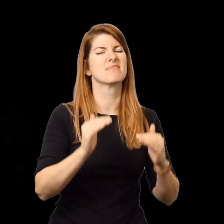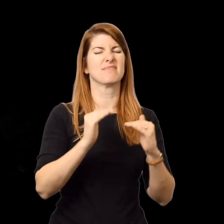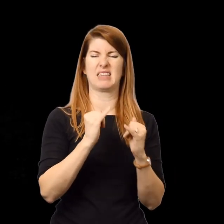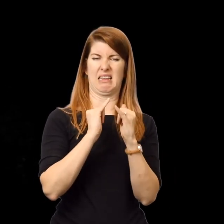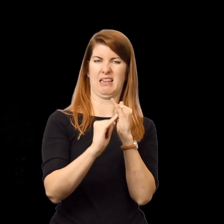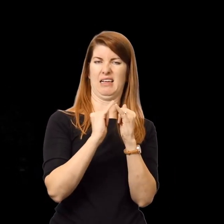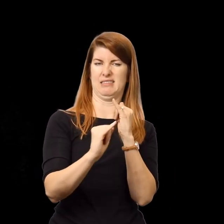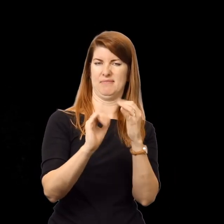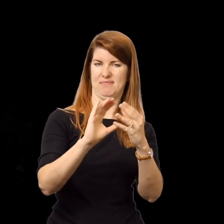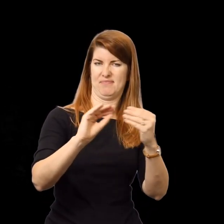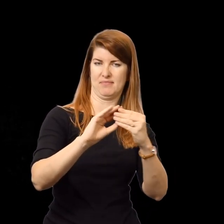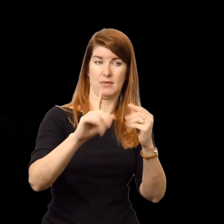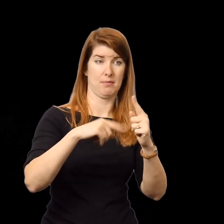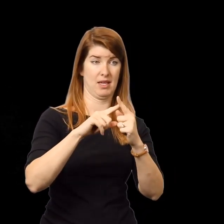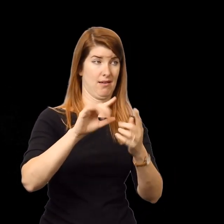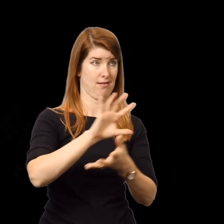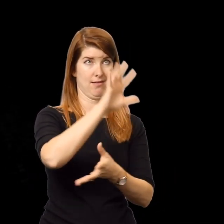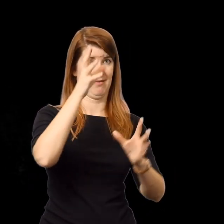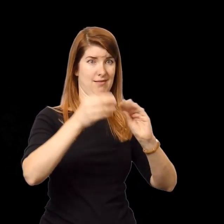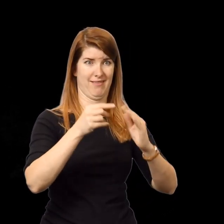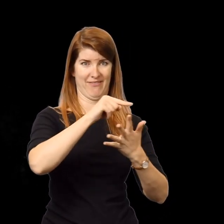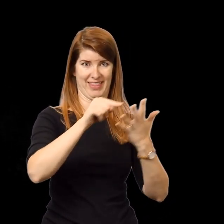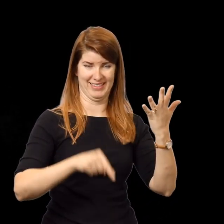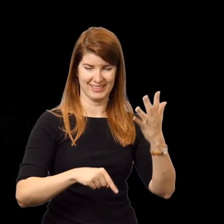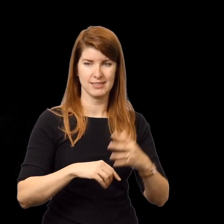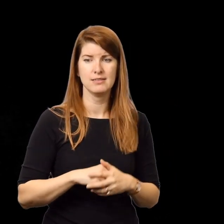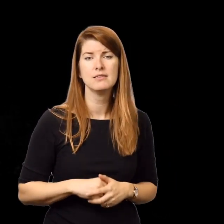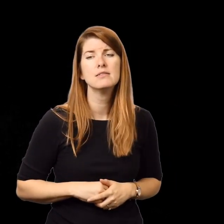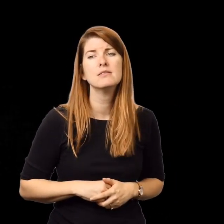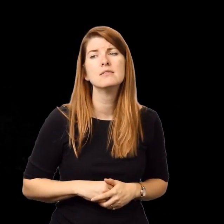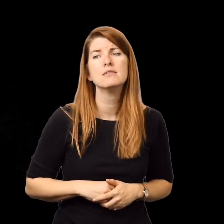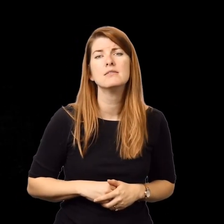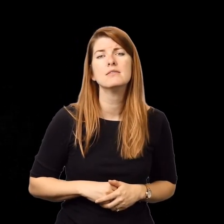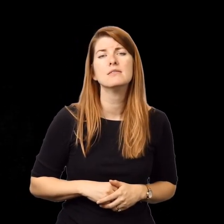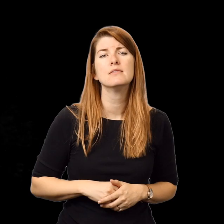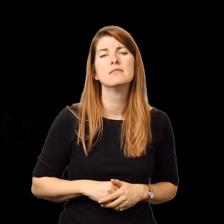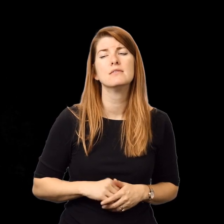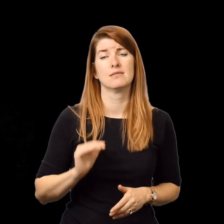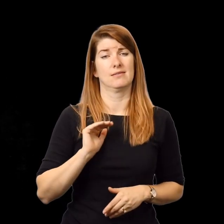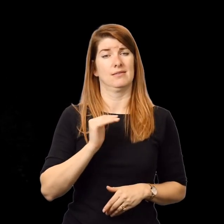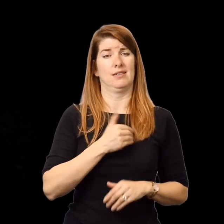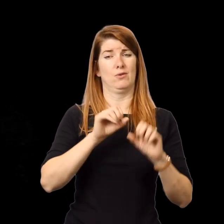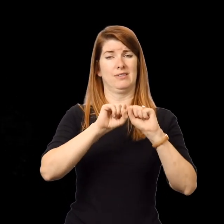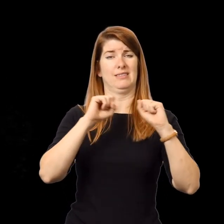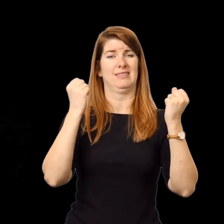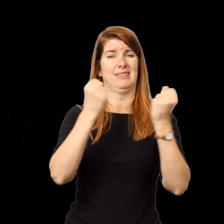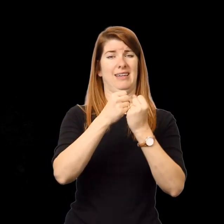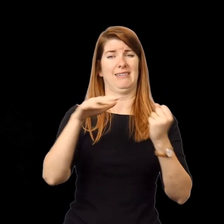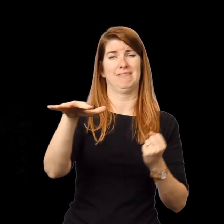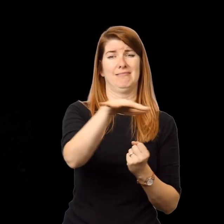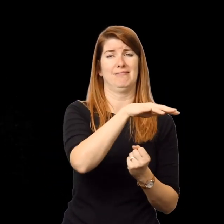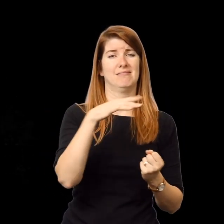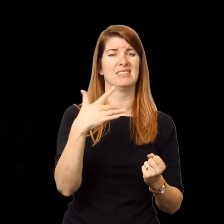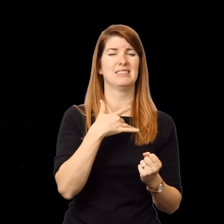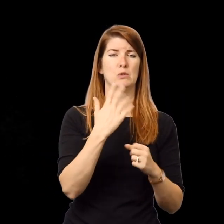The last thing I just want to say about all this is our society is predominated